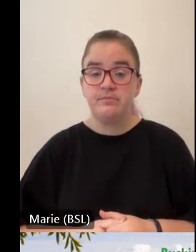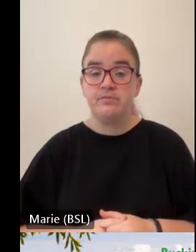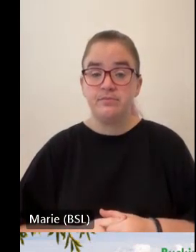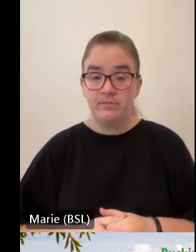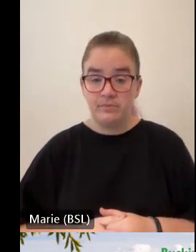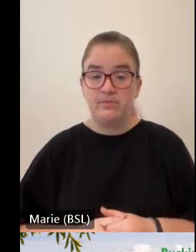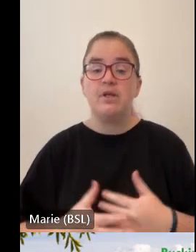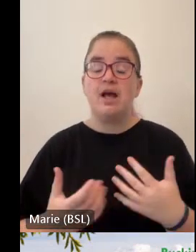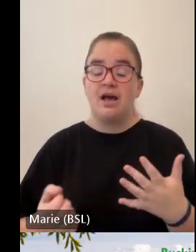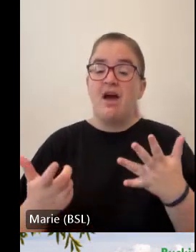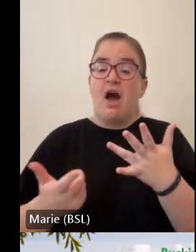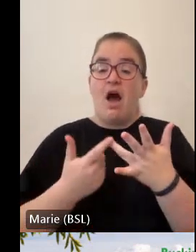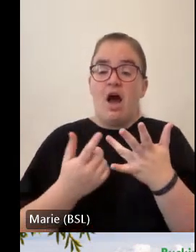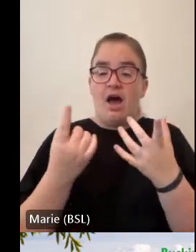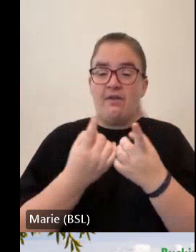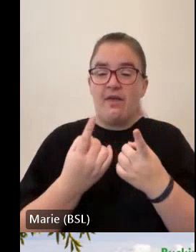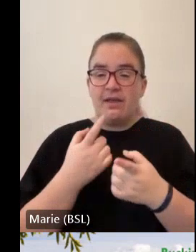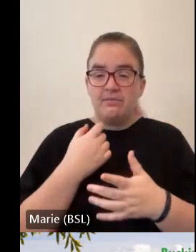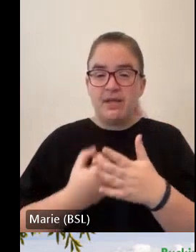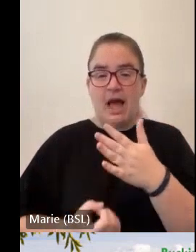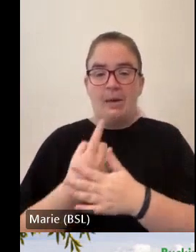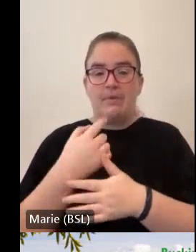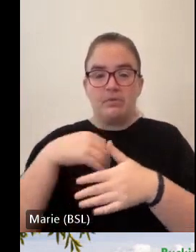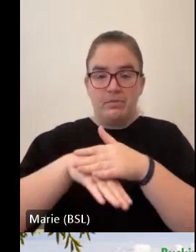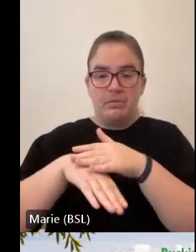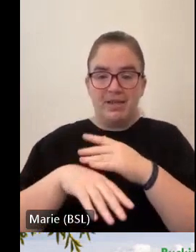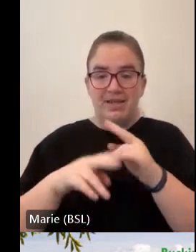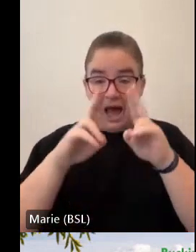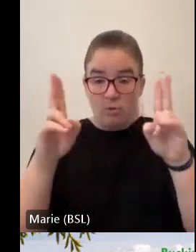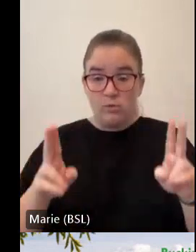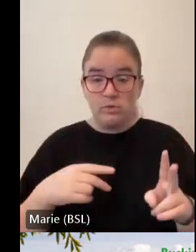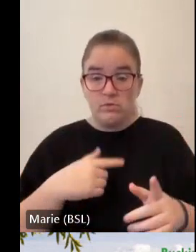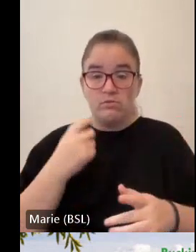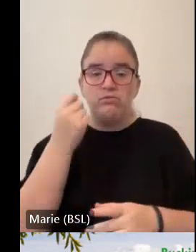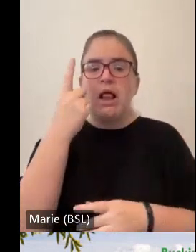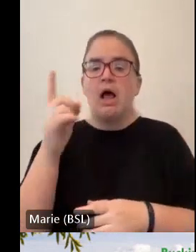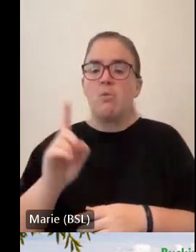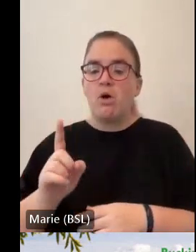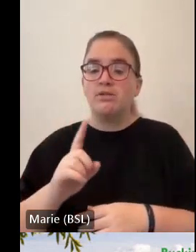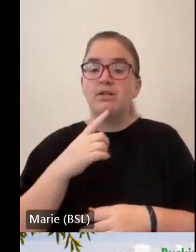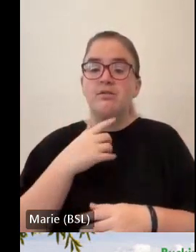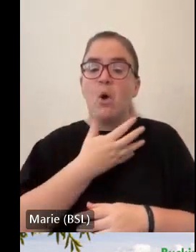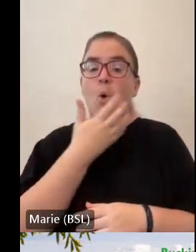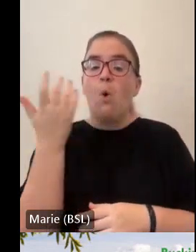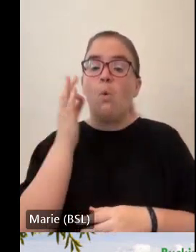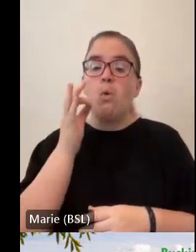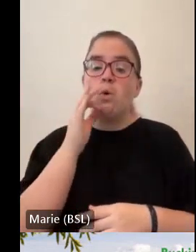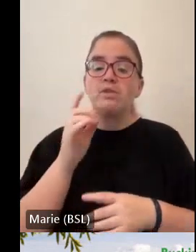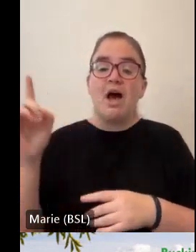There were other pressing needs within the property. We realized that they didn't have running water upstairs, so